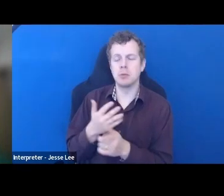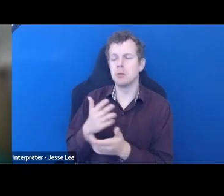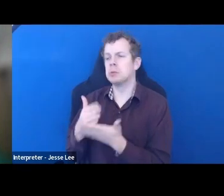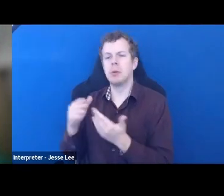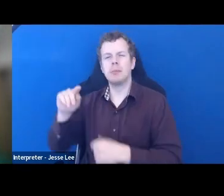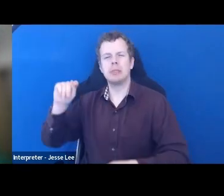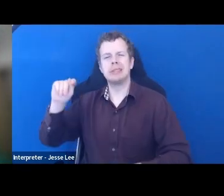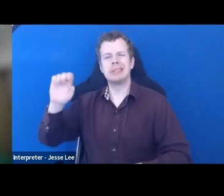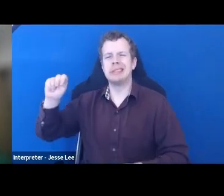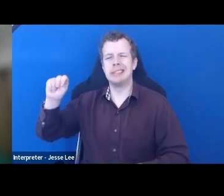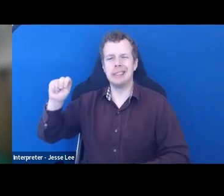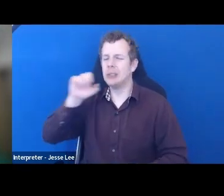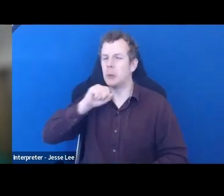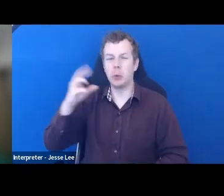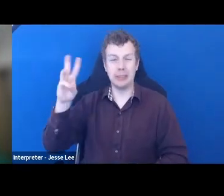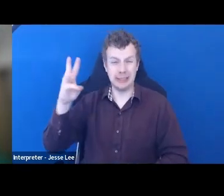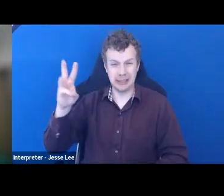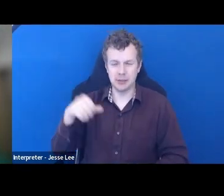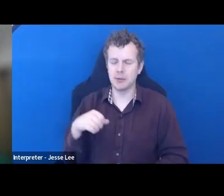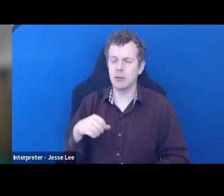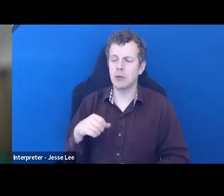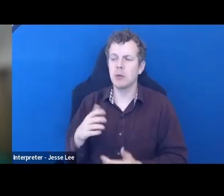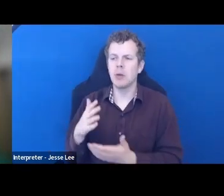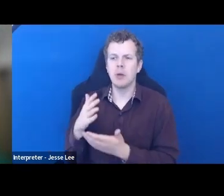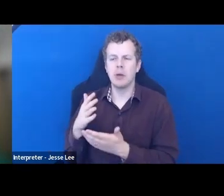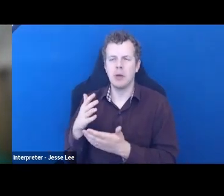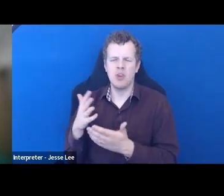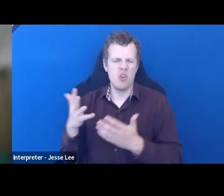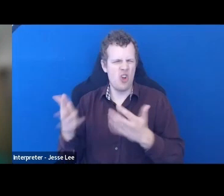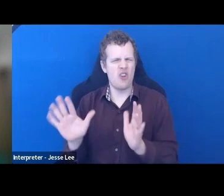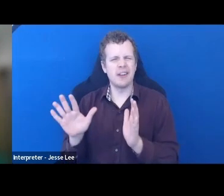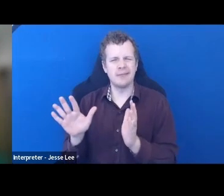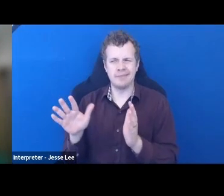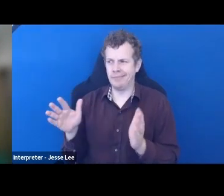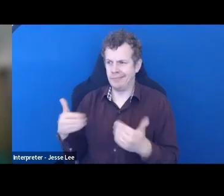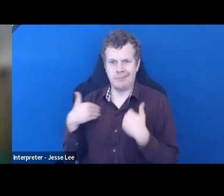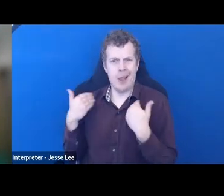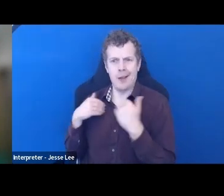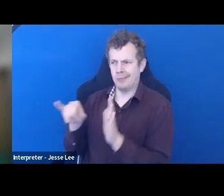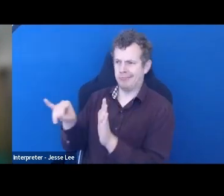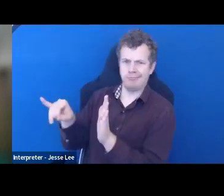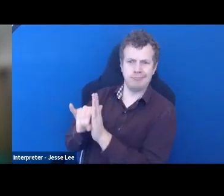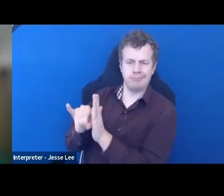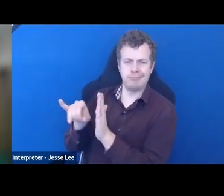A lot of them had been diagnosed earlier because of the provision of universal newborn hearing screening.